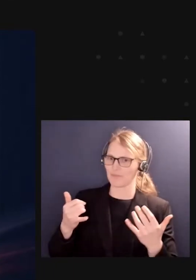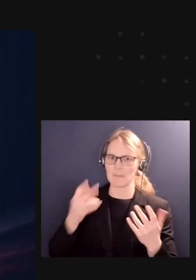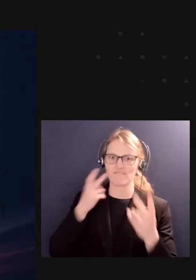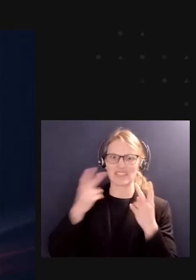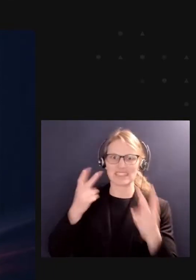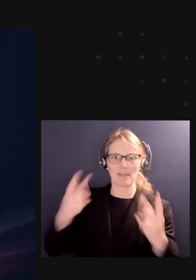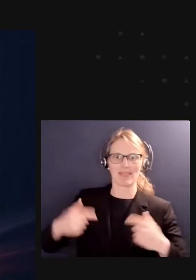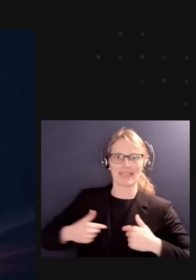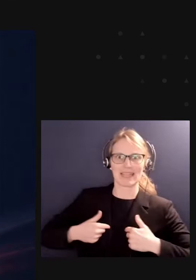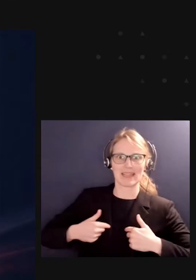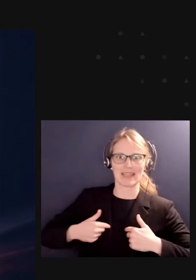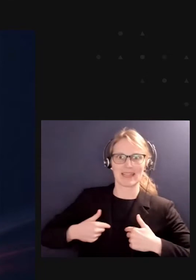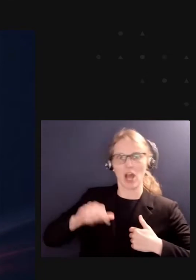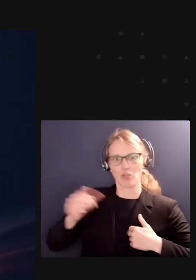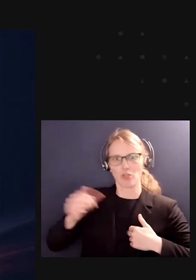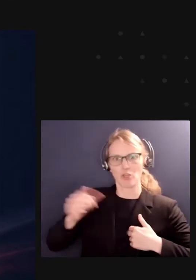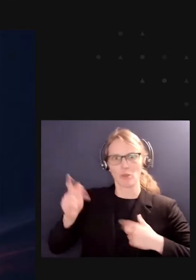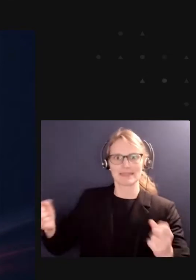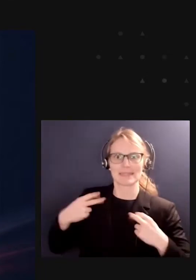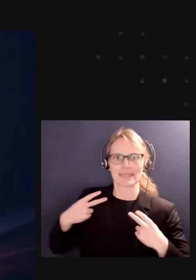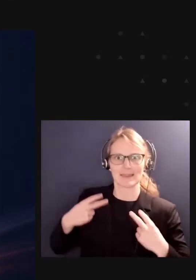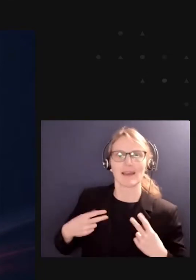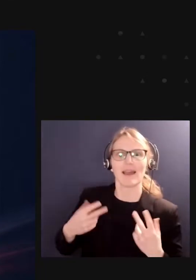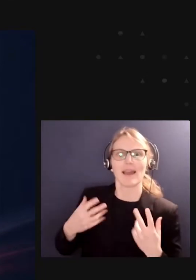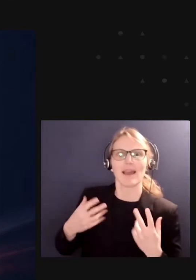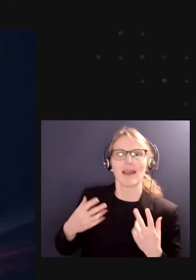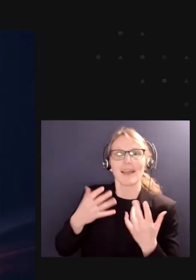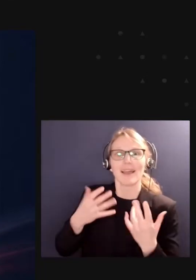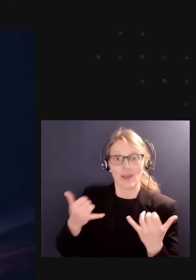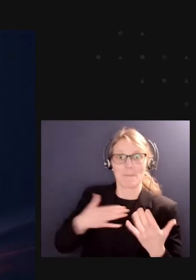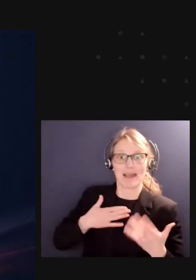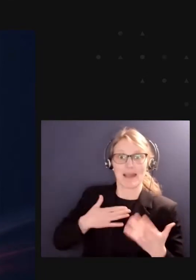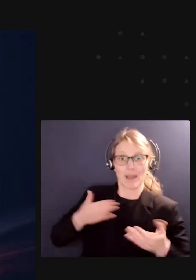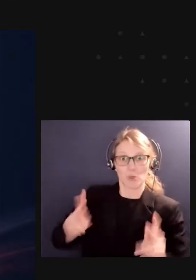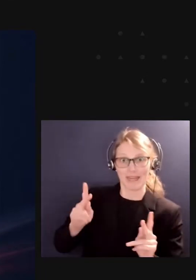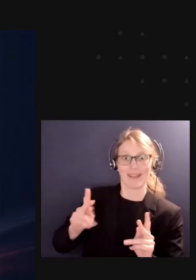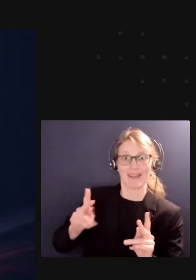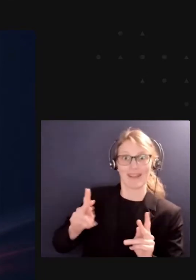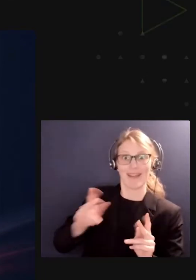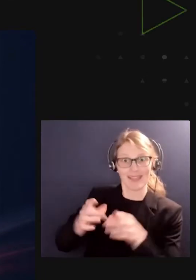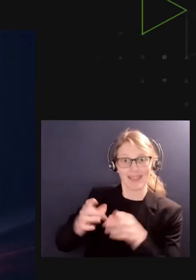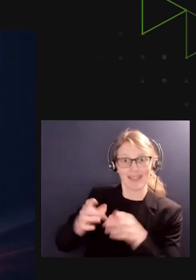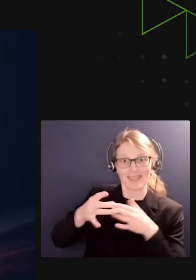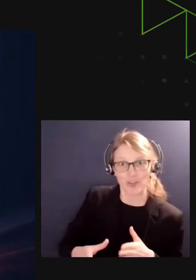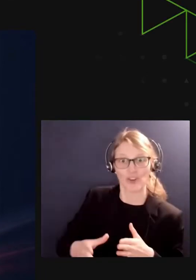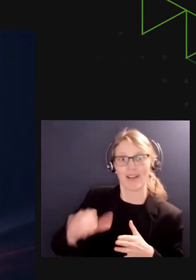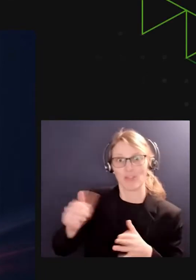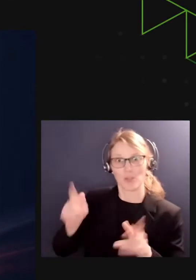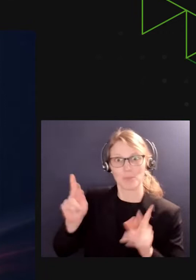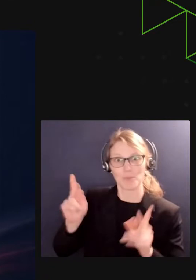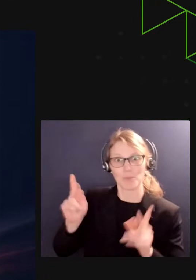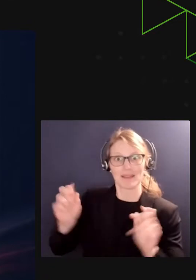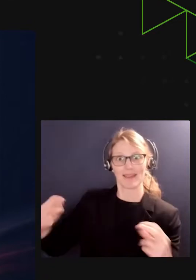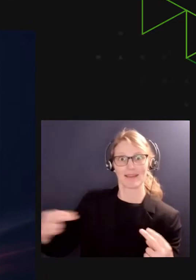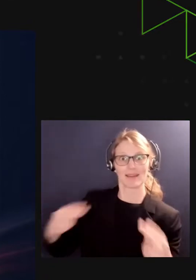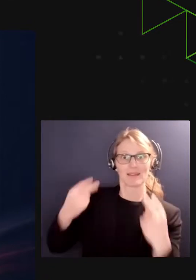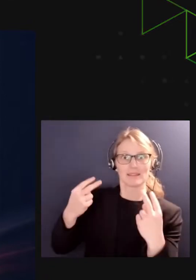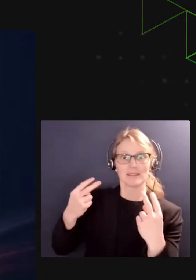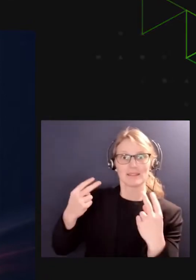and the opportunity in my role in leadership to have a different kind of impact beyond technical accomplishments,